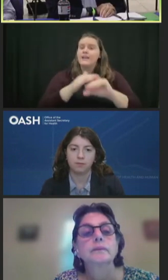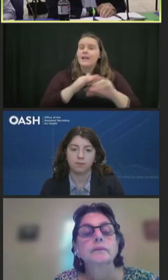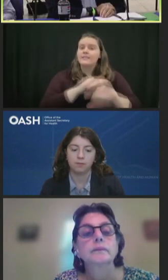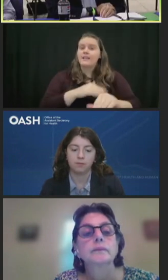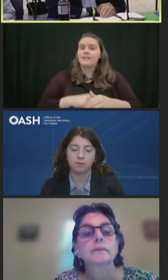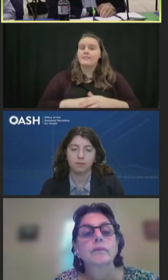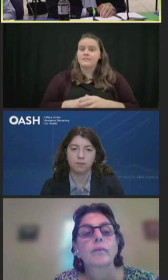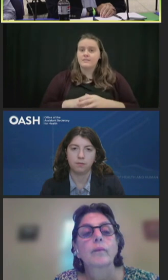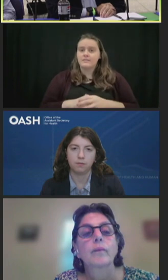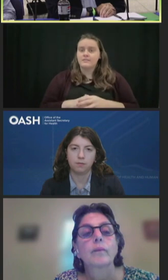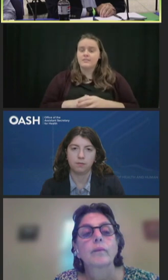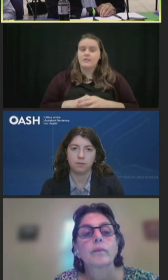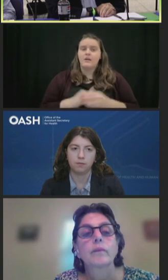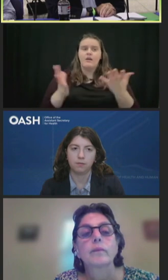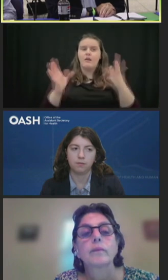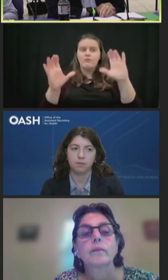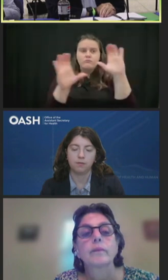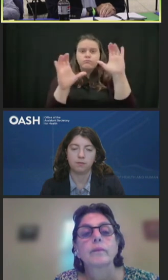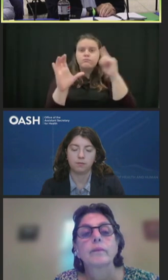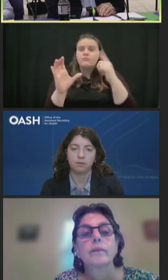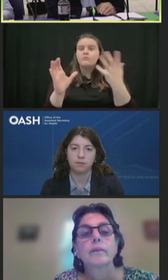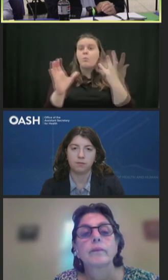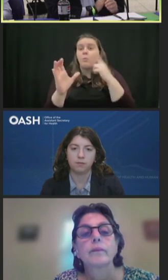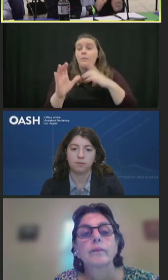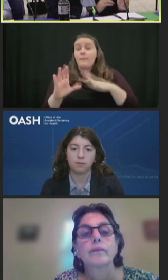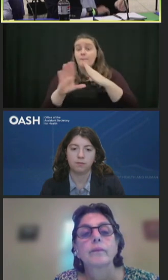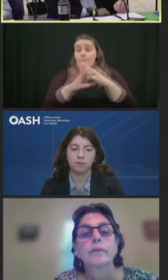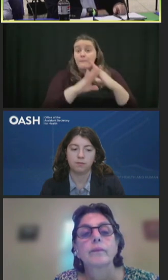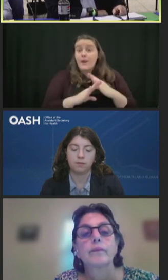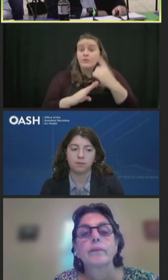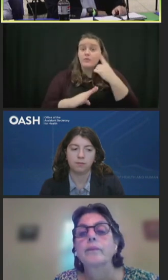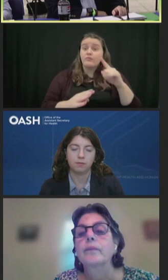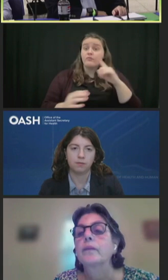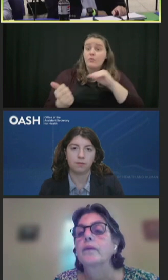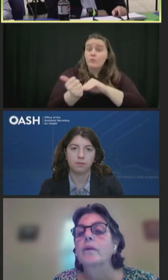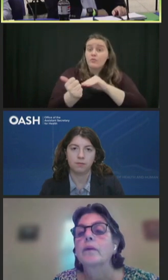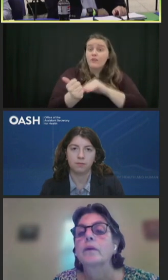explore what are the barriers for providers for getting that access. So, for example,